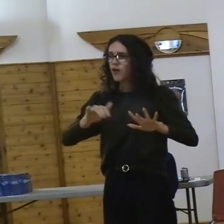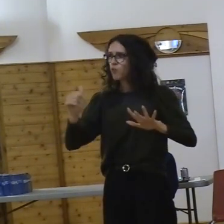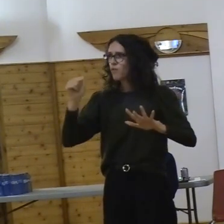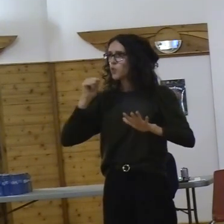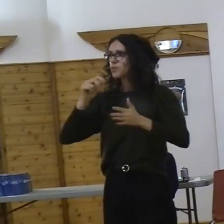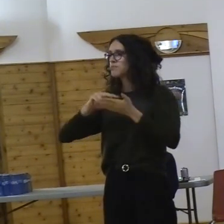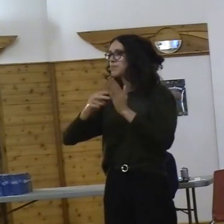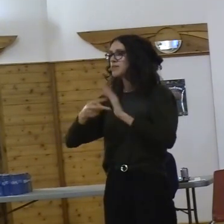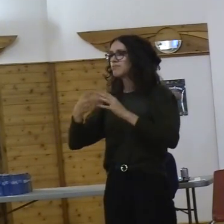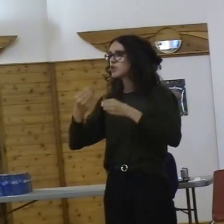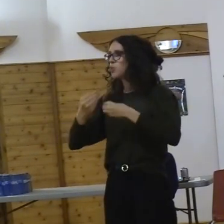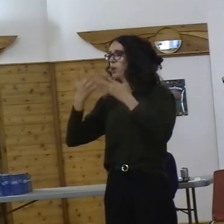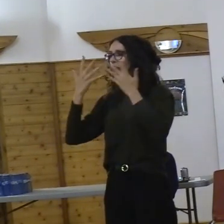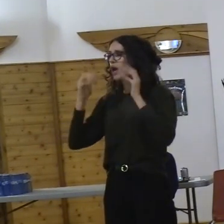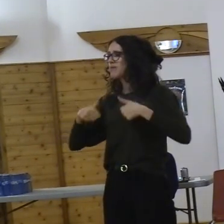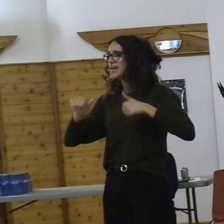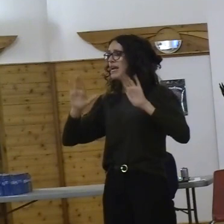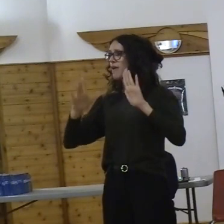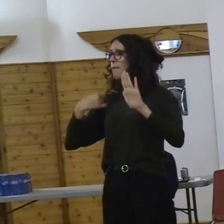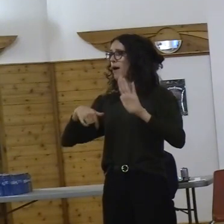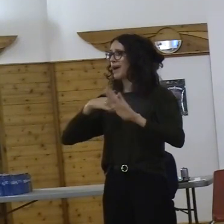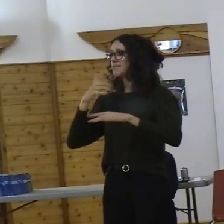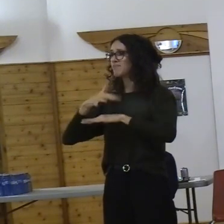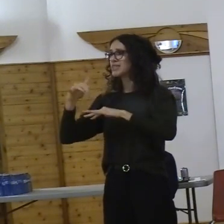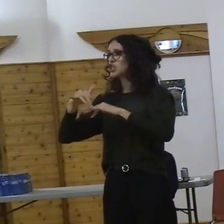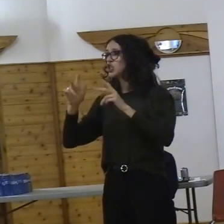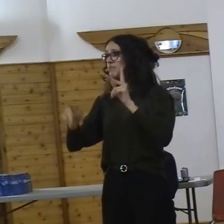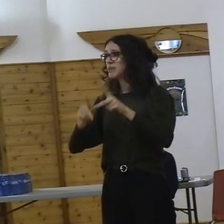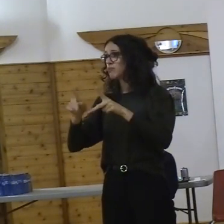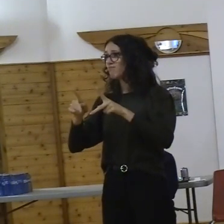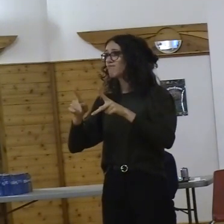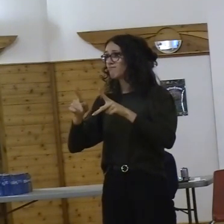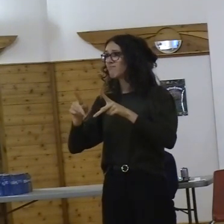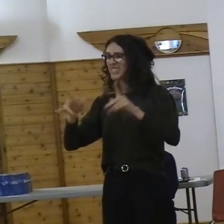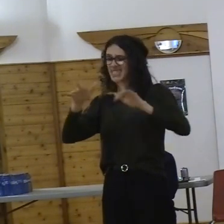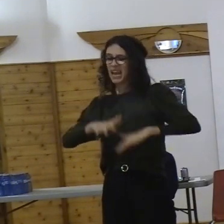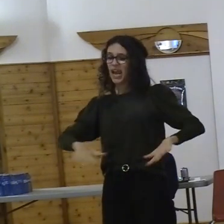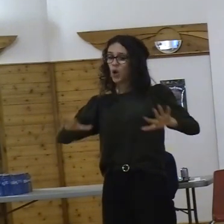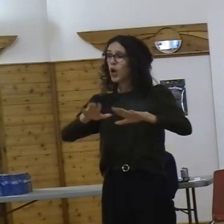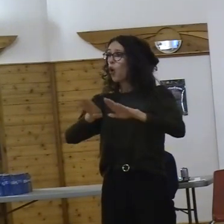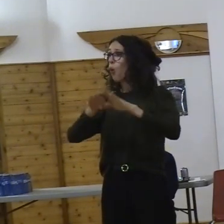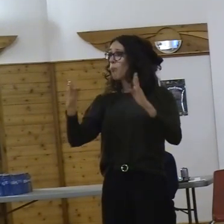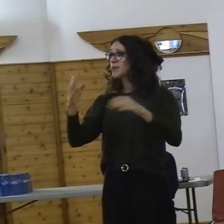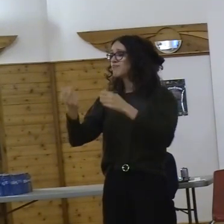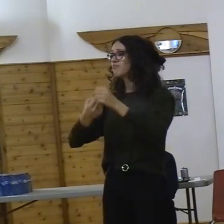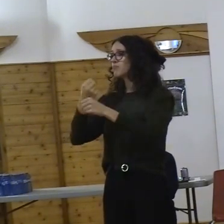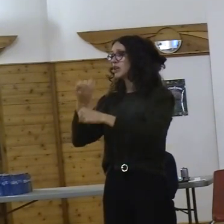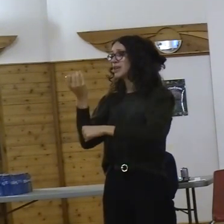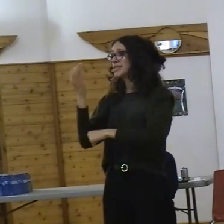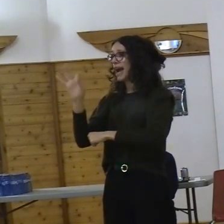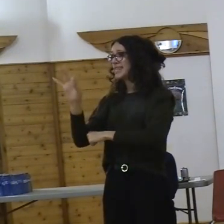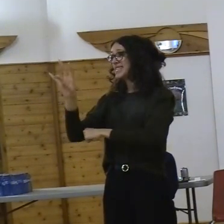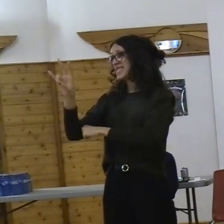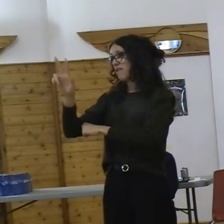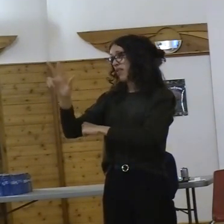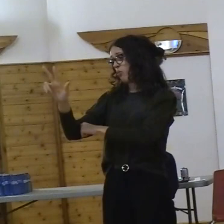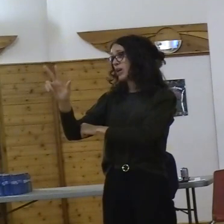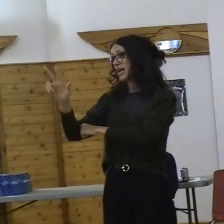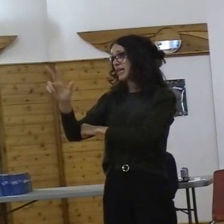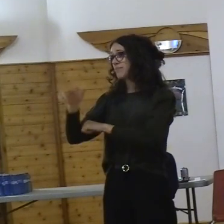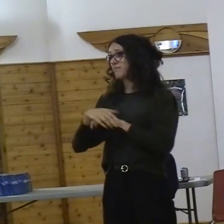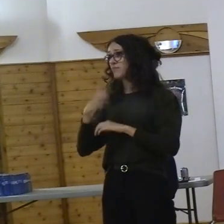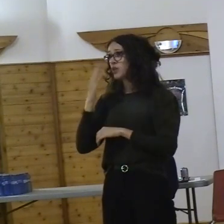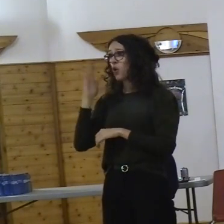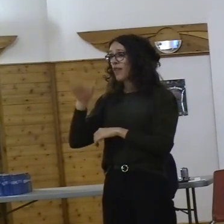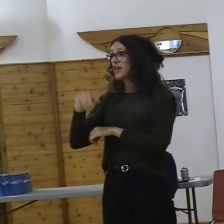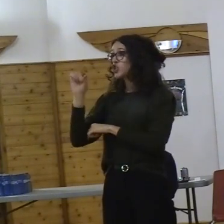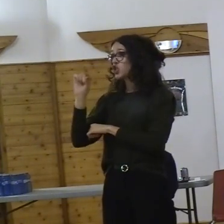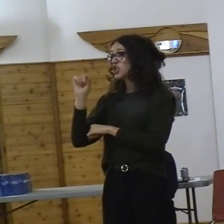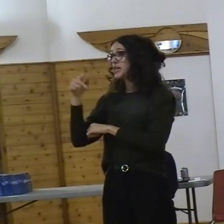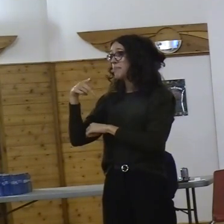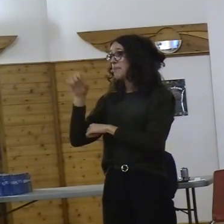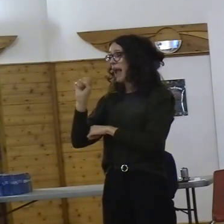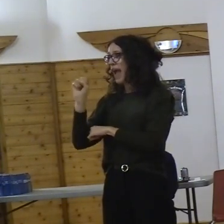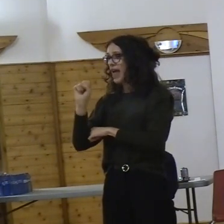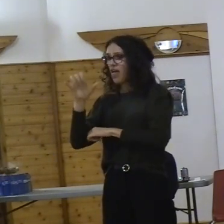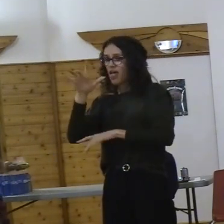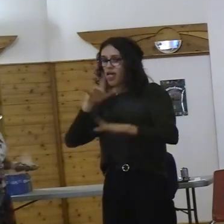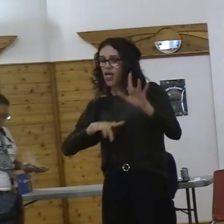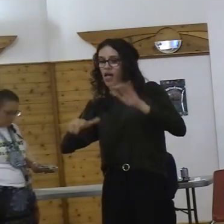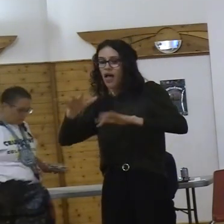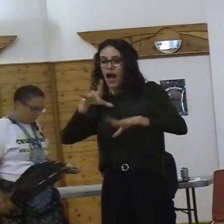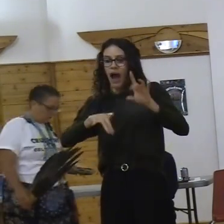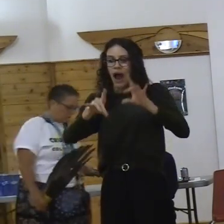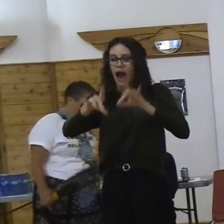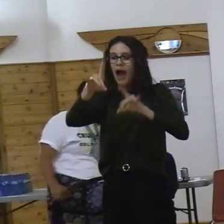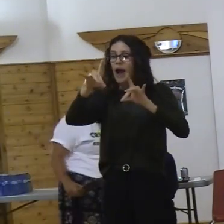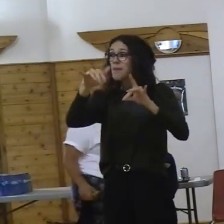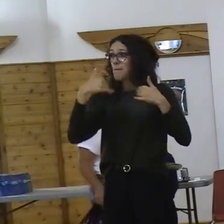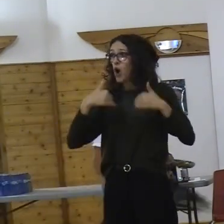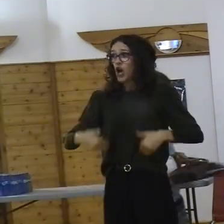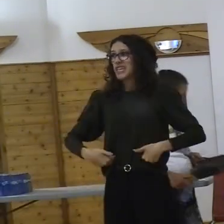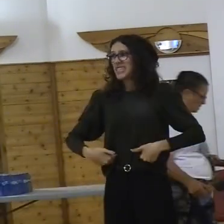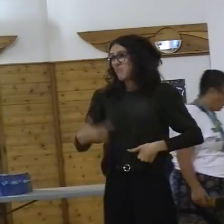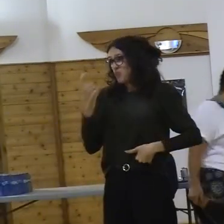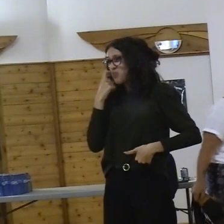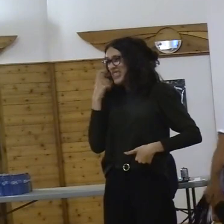This dump has been open since 1973 and it's known that GPS tracking wasn't made available until recently, so how many more bodies are lying within those landfills?